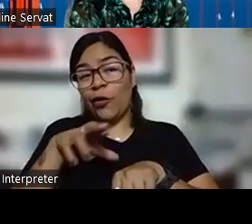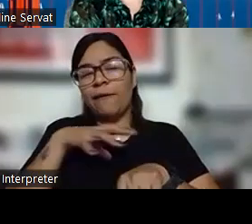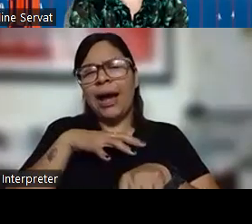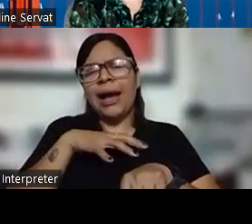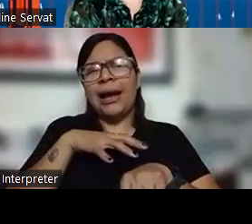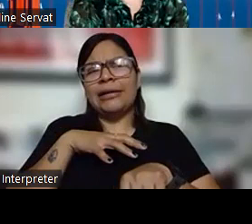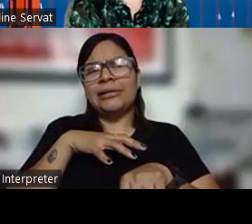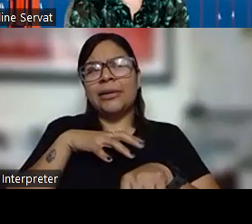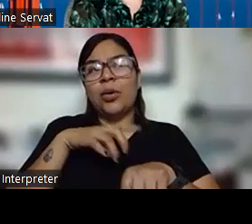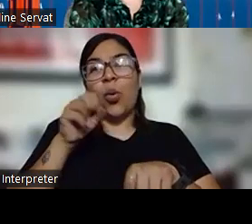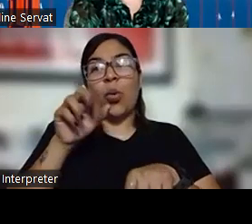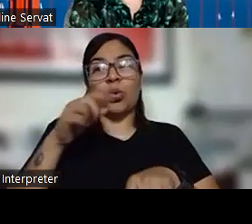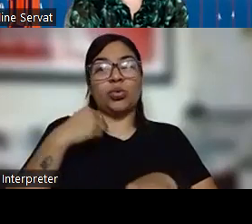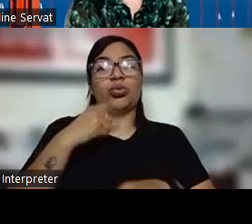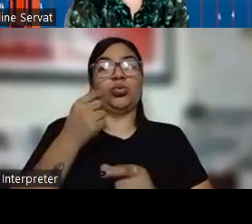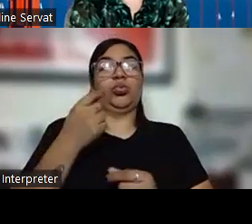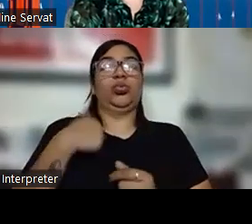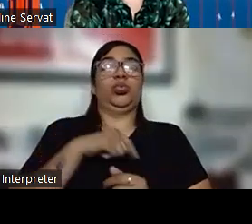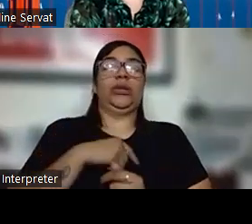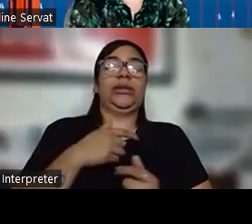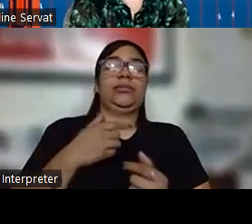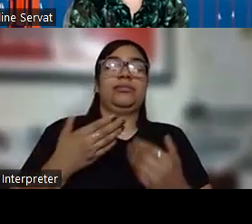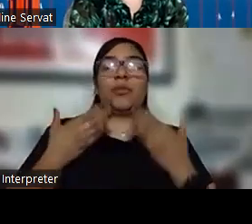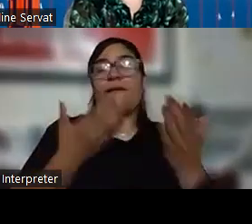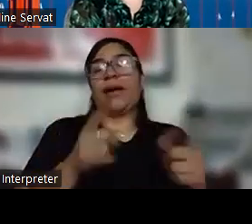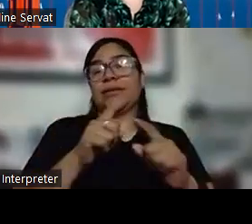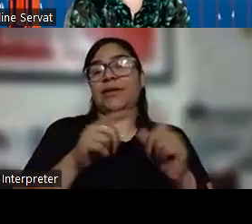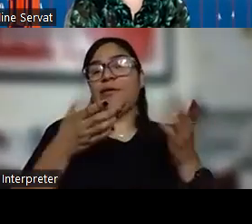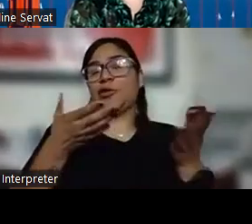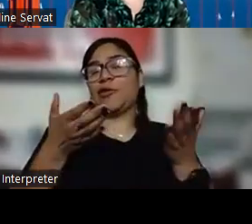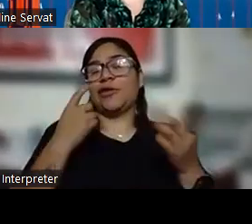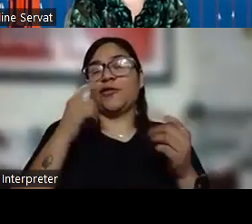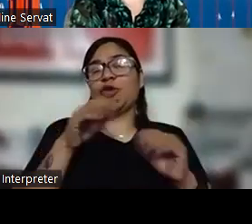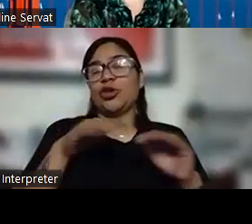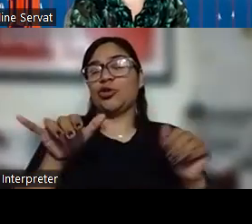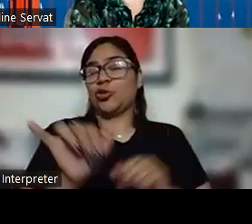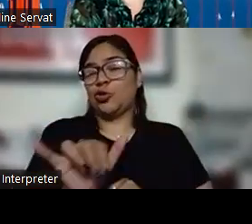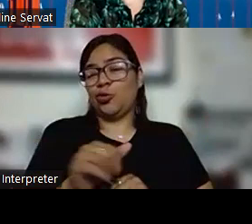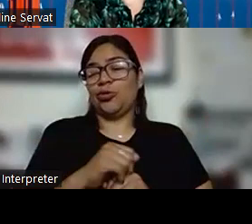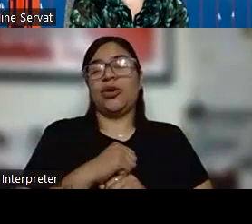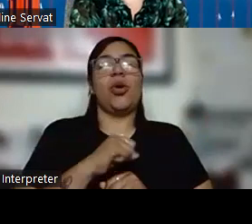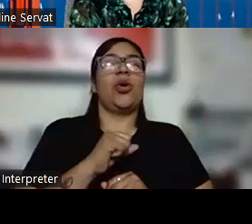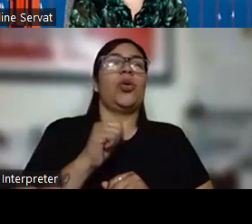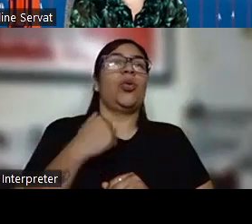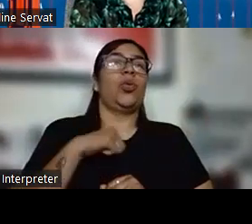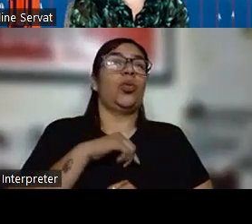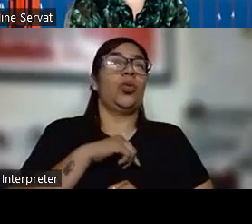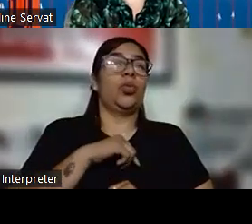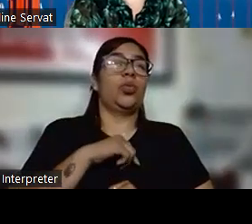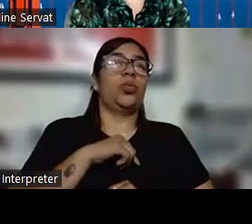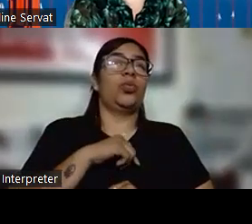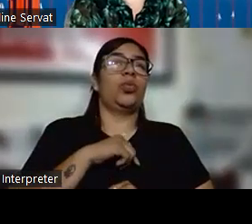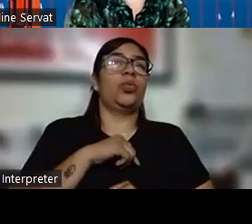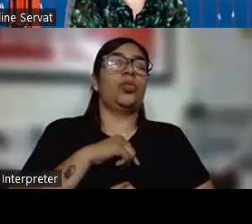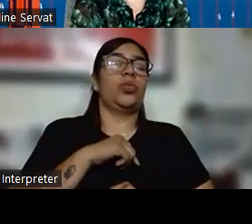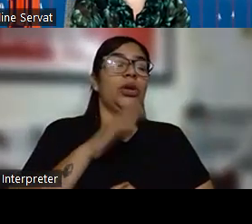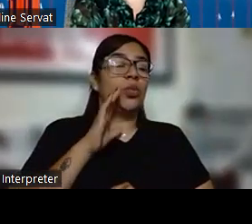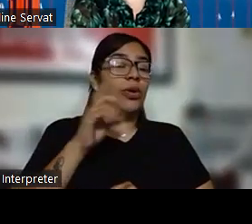services and uh are we going to need additional training for people who are running the adrcs who